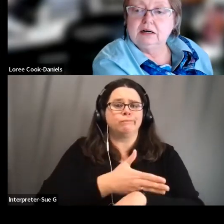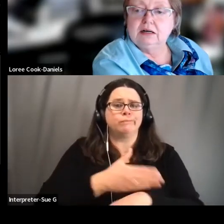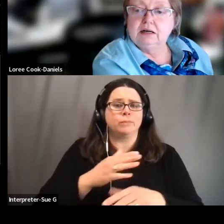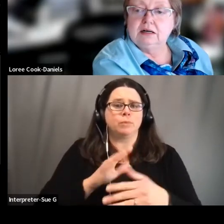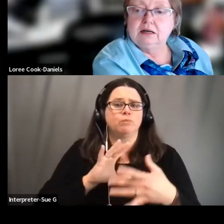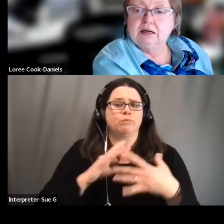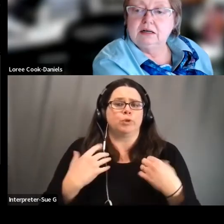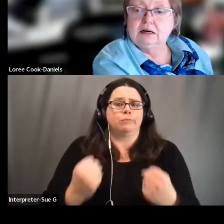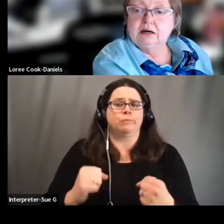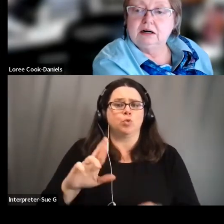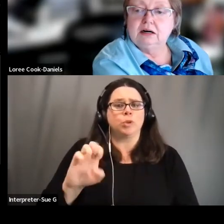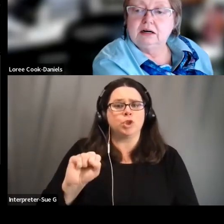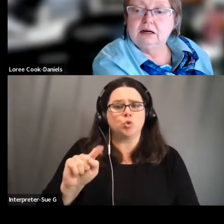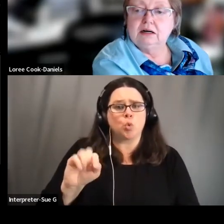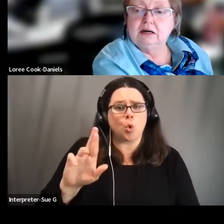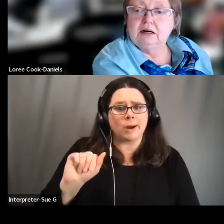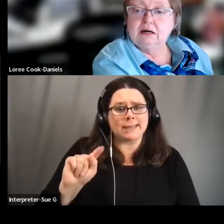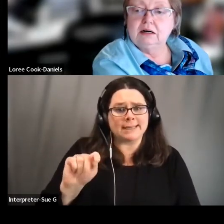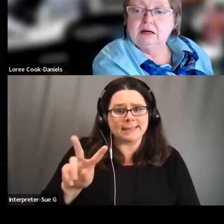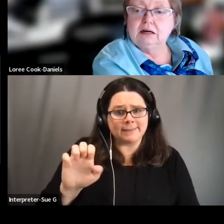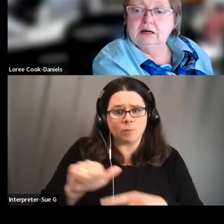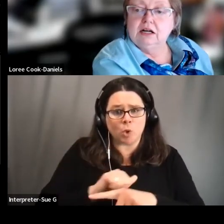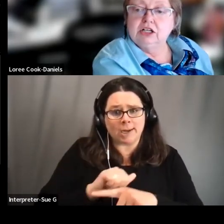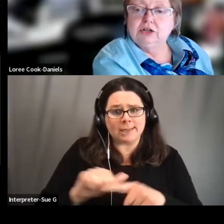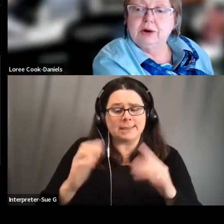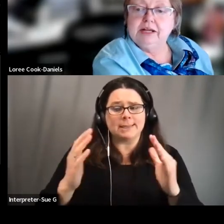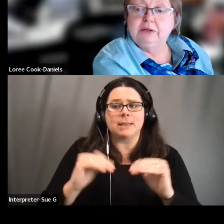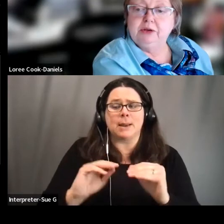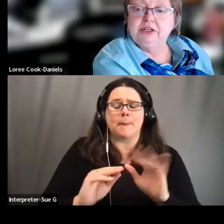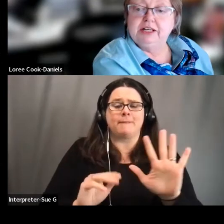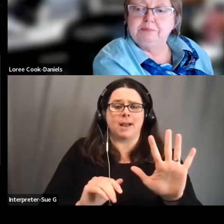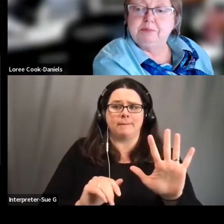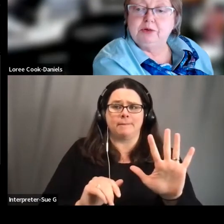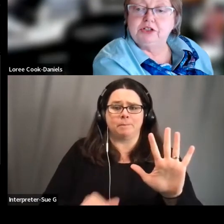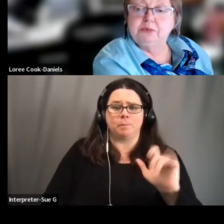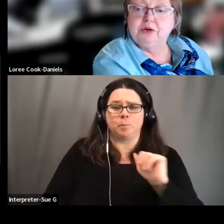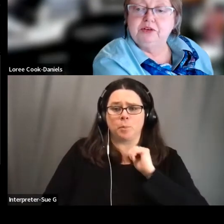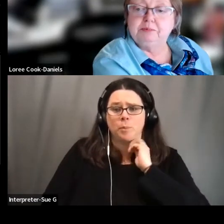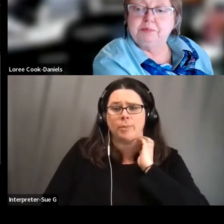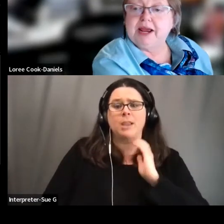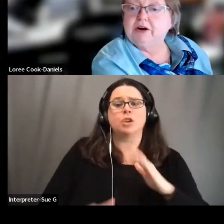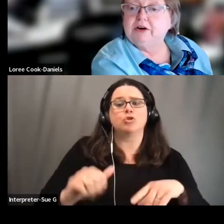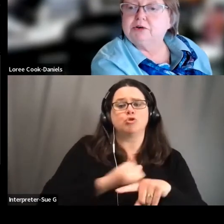Let's go on to number five. Train community members to move in pairs,